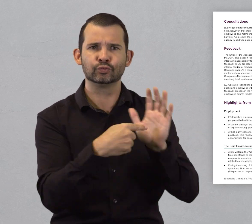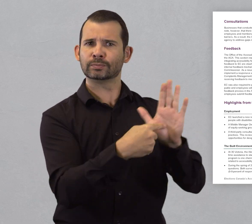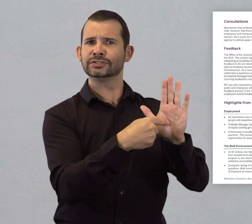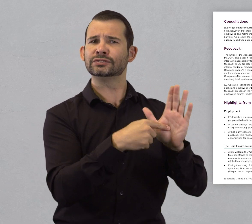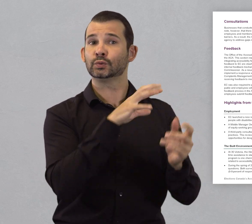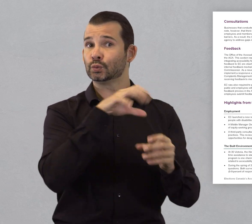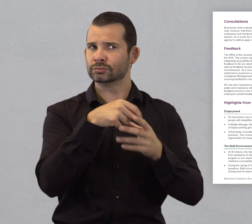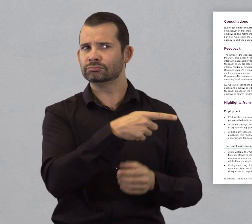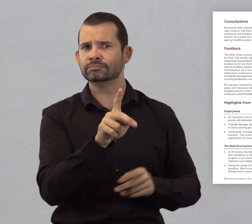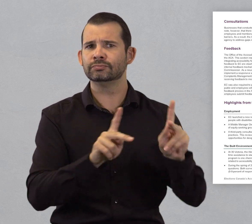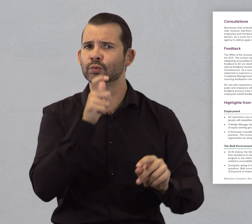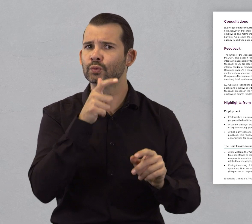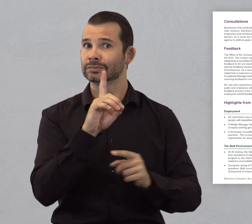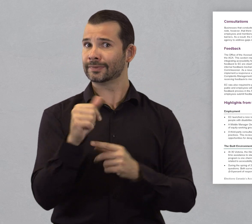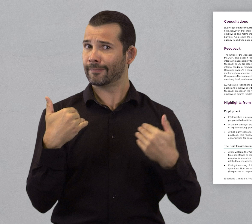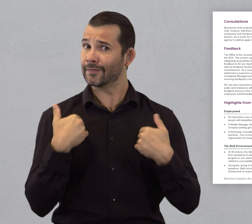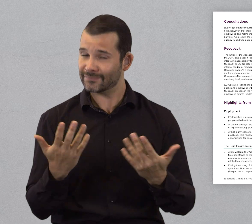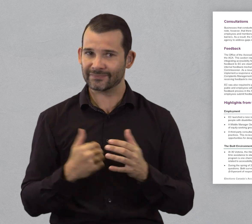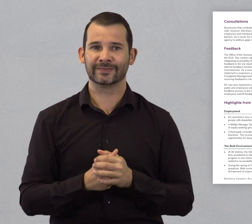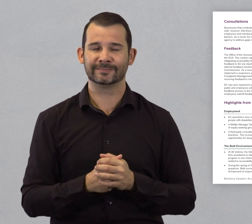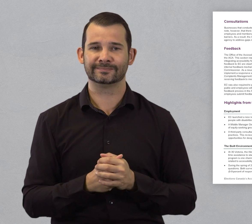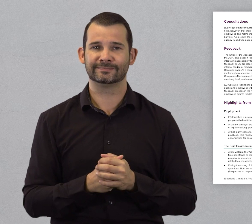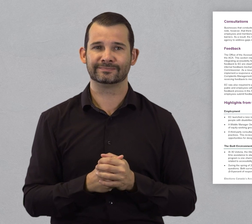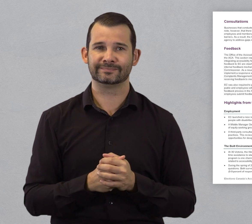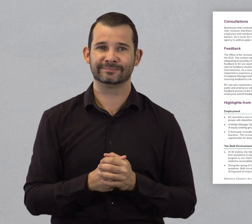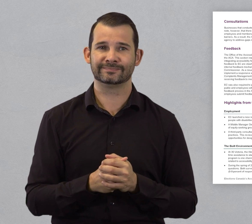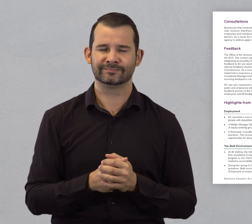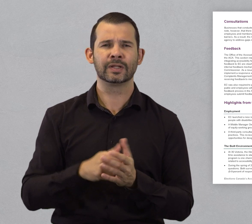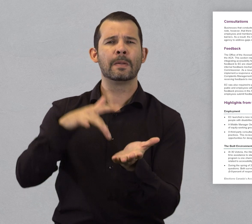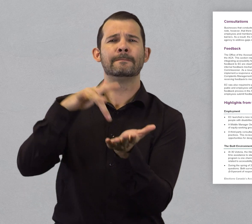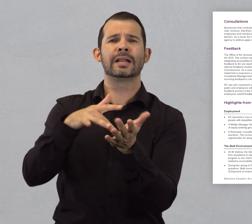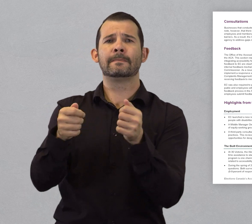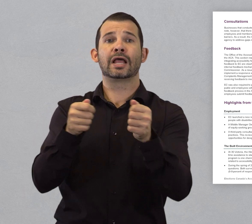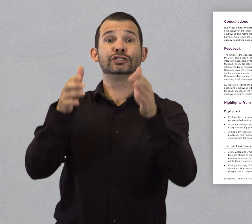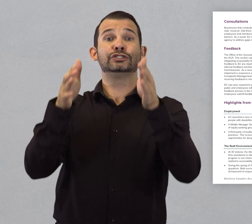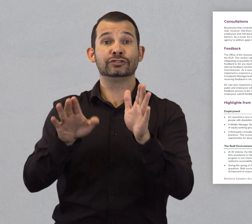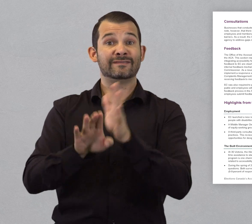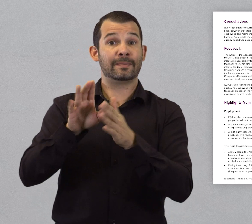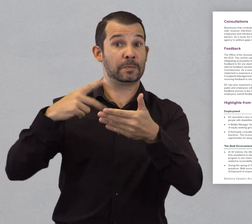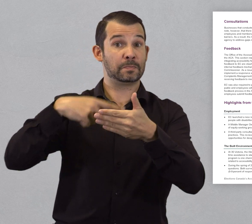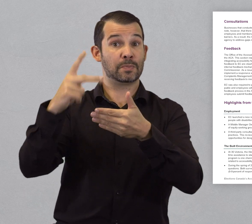including those for people with disabilities. • A Middle Manager Development Program was